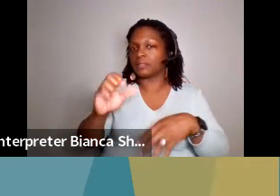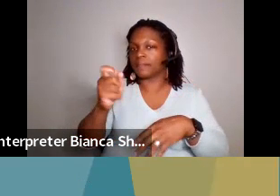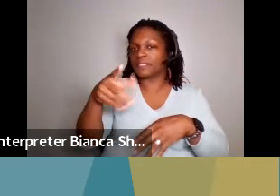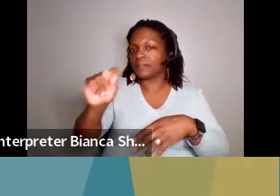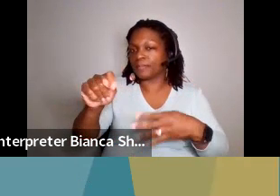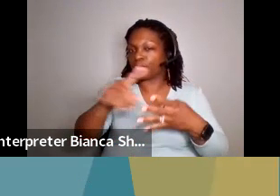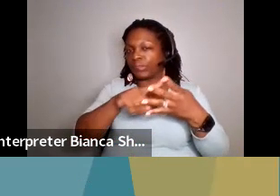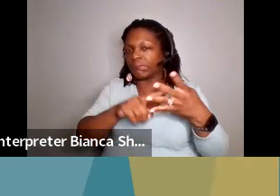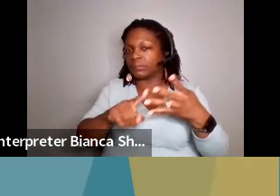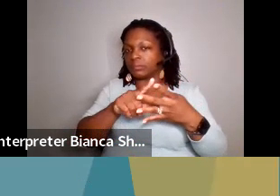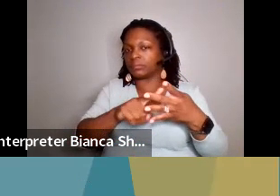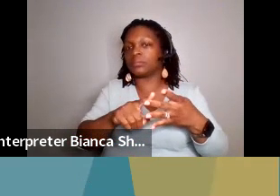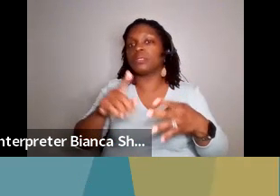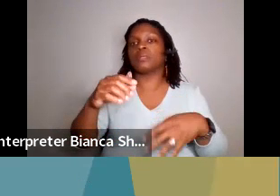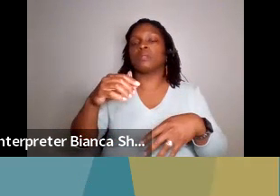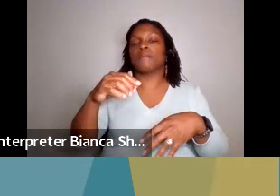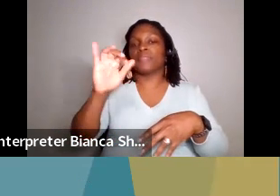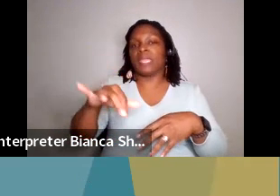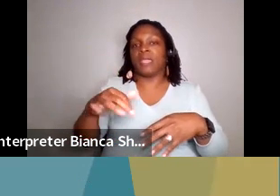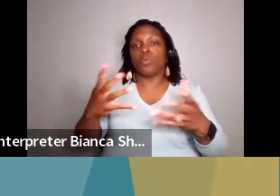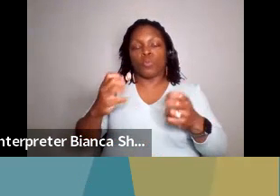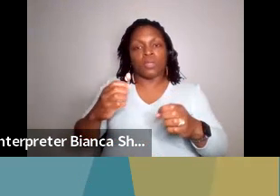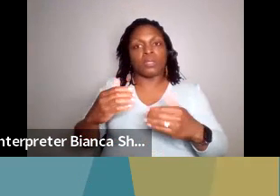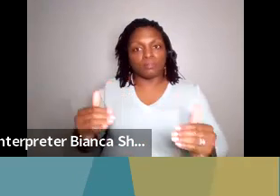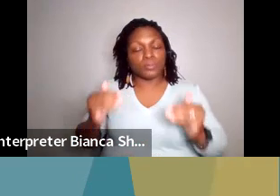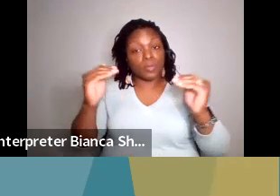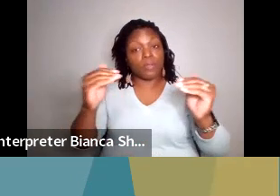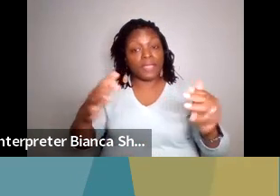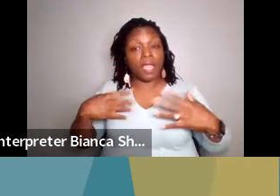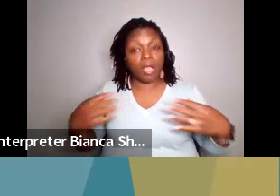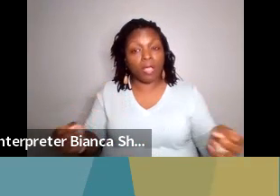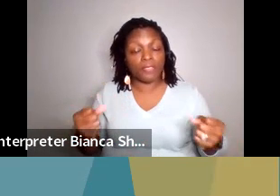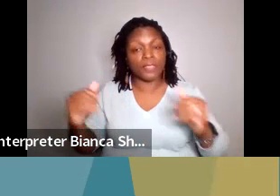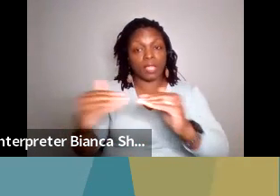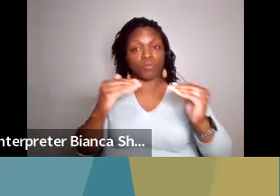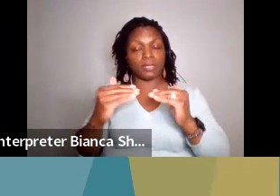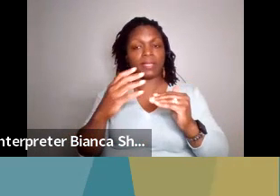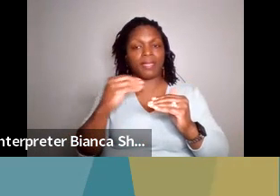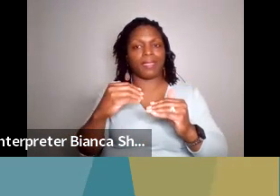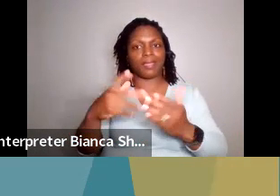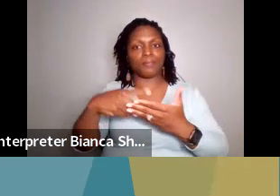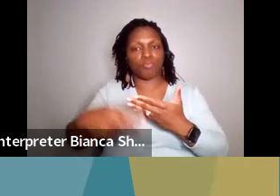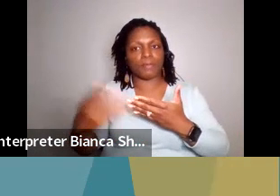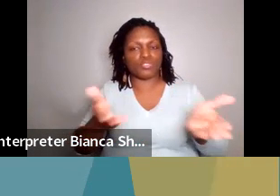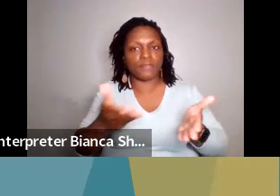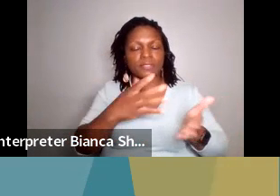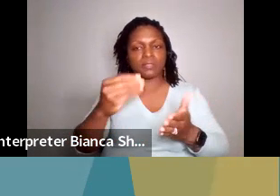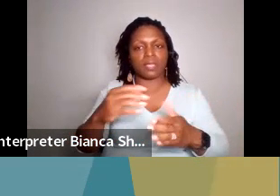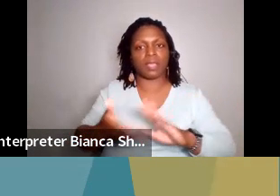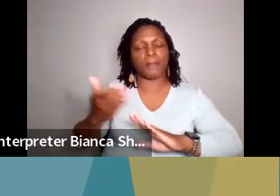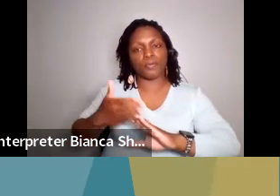But really the goal is to promote health equity You know through evidence based best practices and equitable programs services and operations.